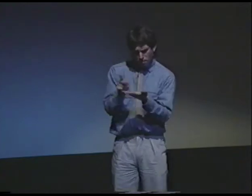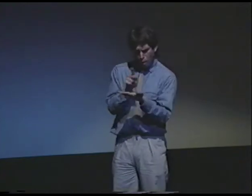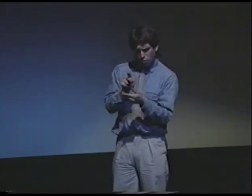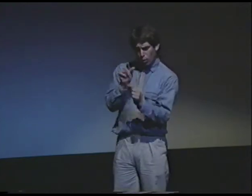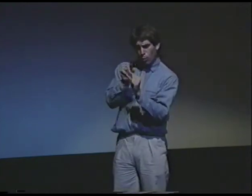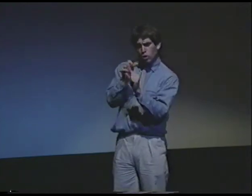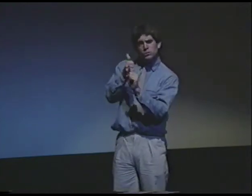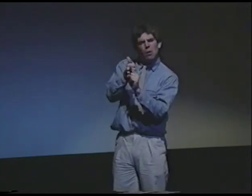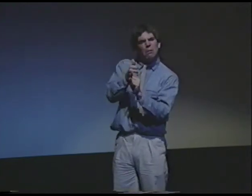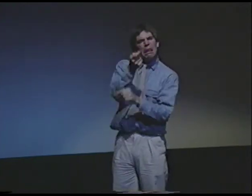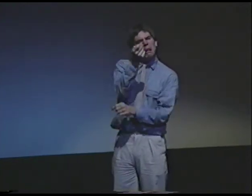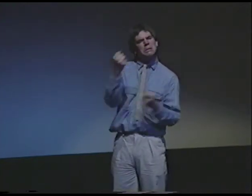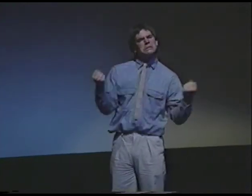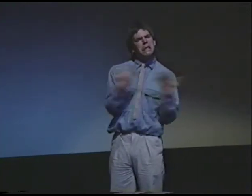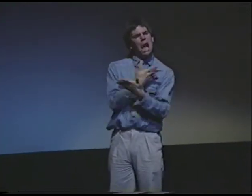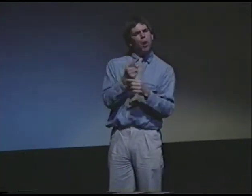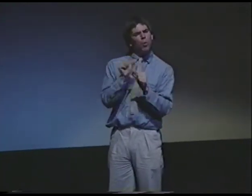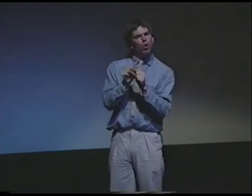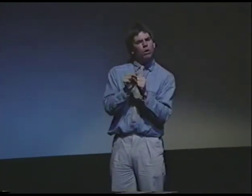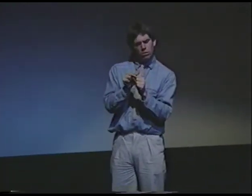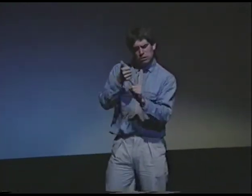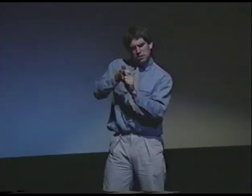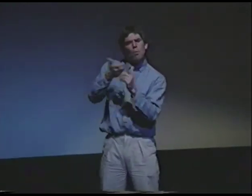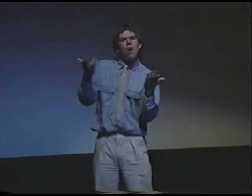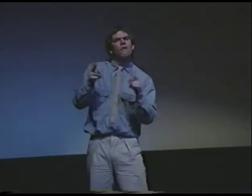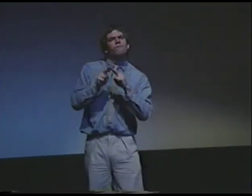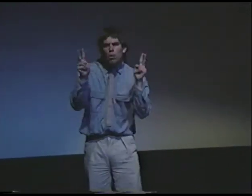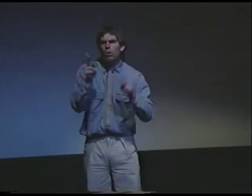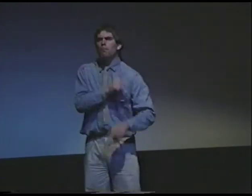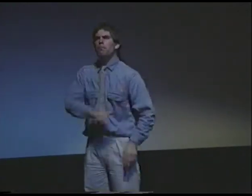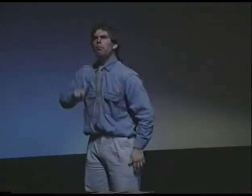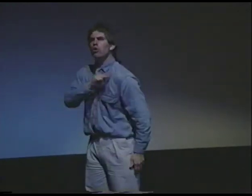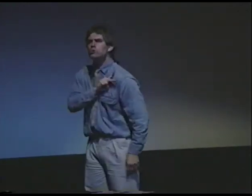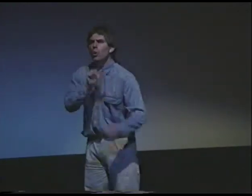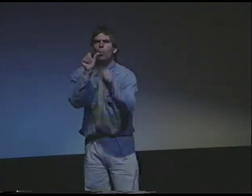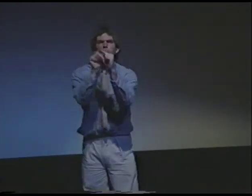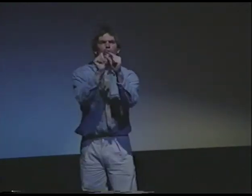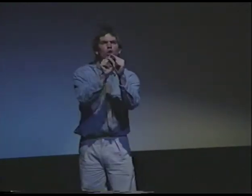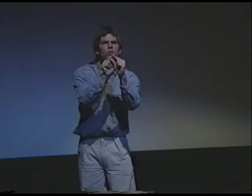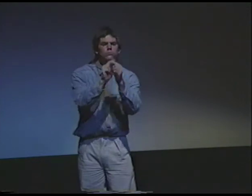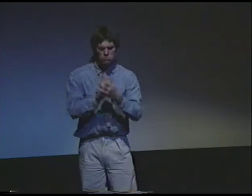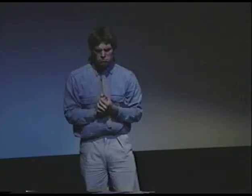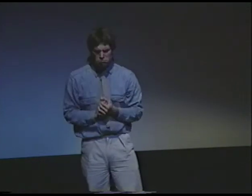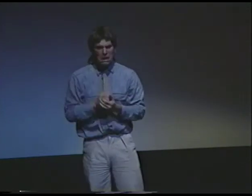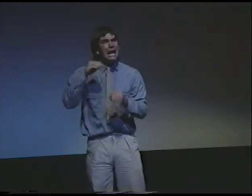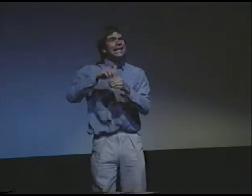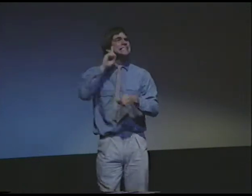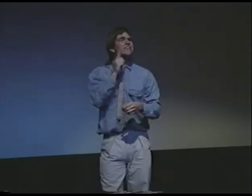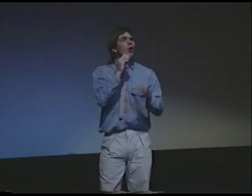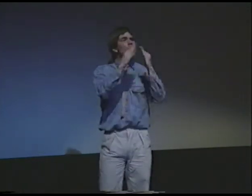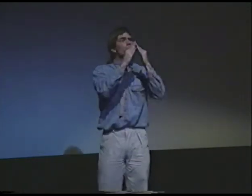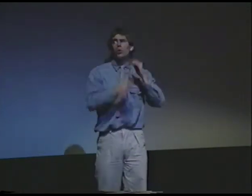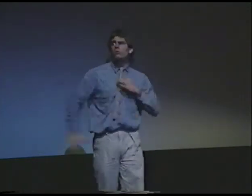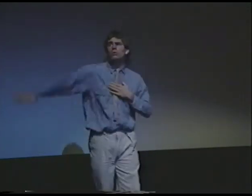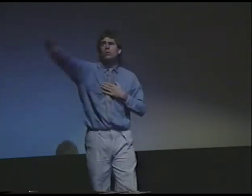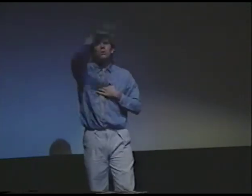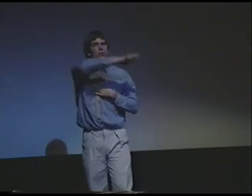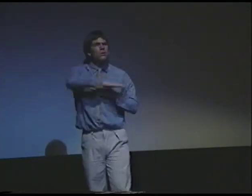Well it's because the word poetry is a scary word, and it's a very personal word.